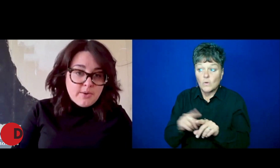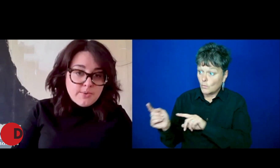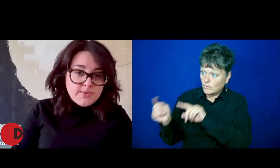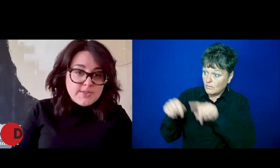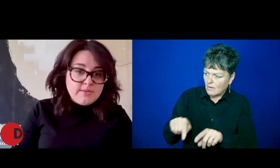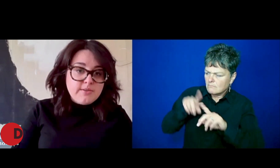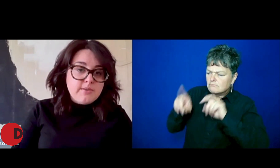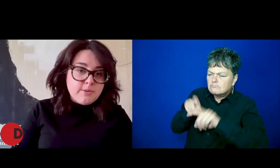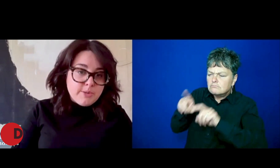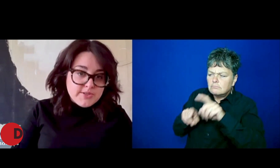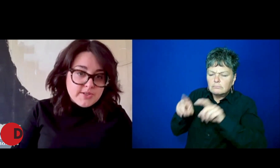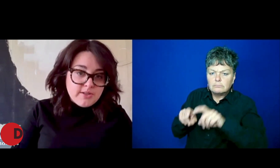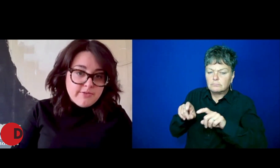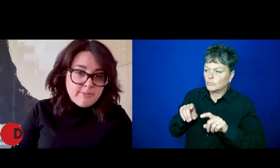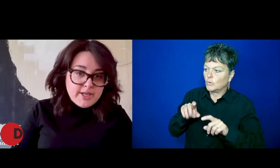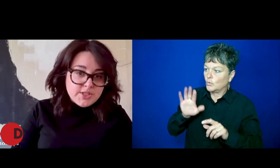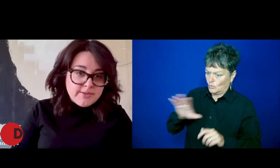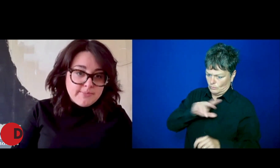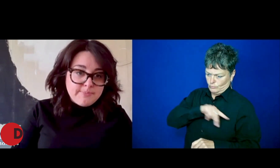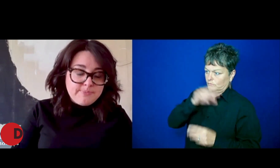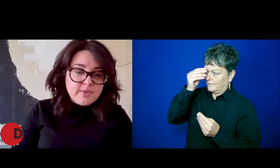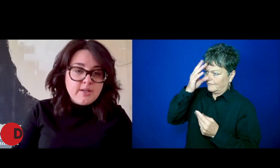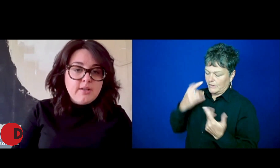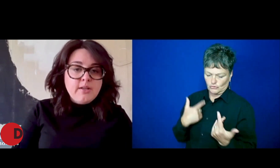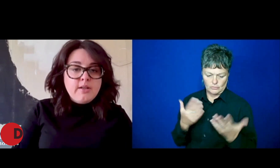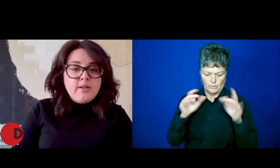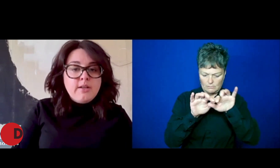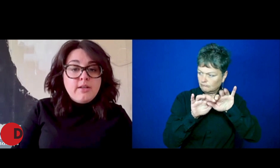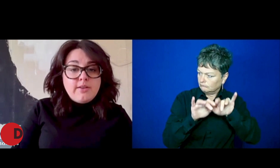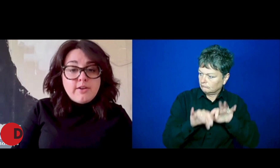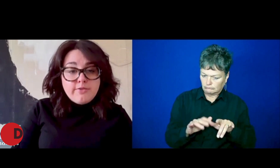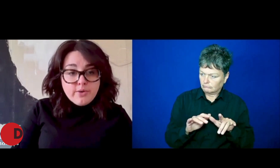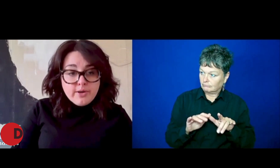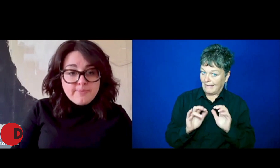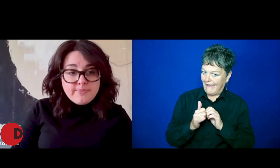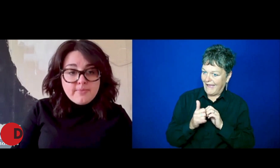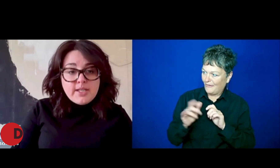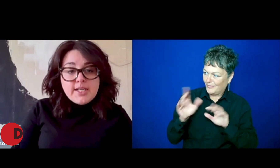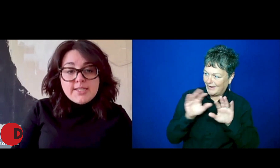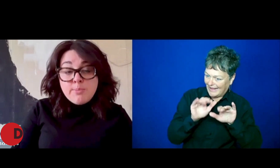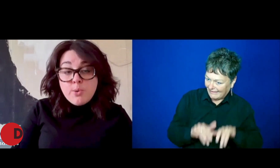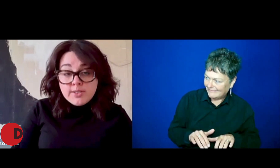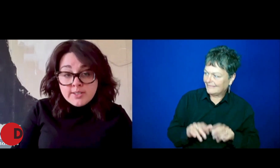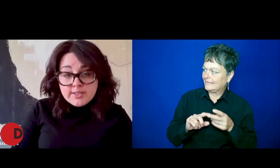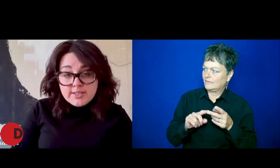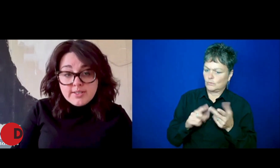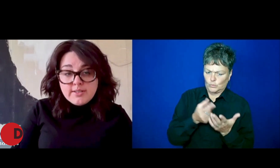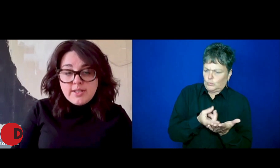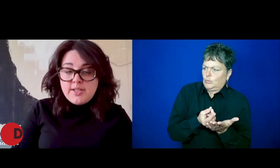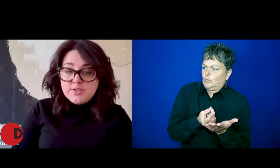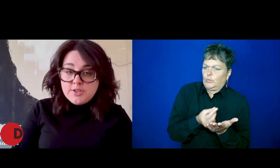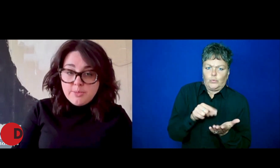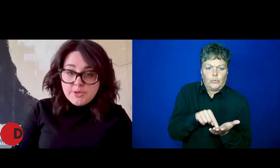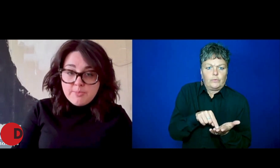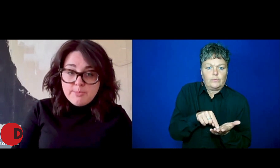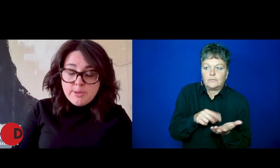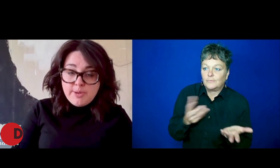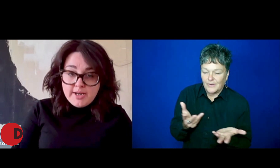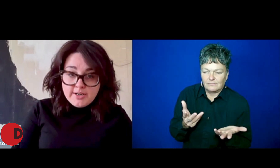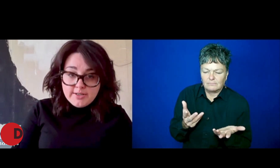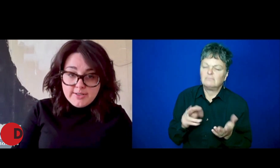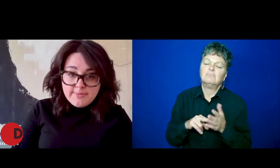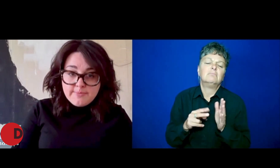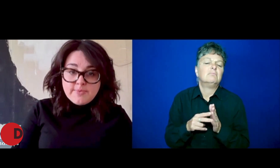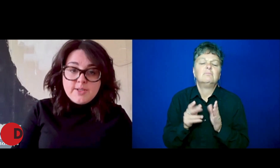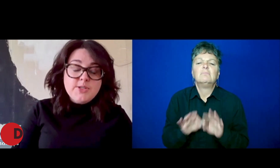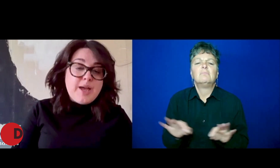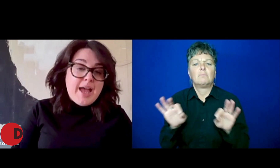own questions or wish to seek clarification on certain medical terms